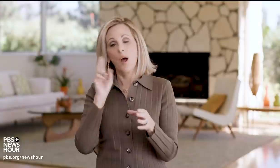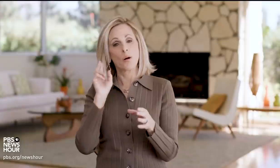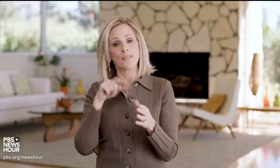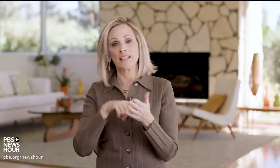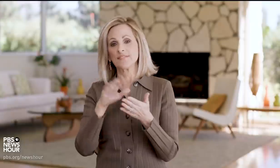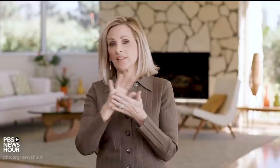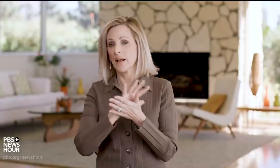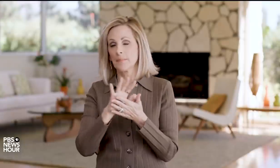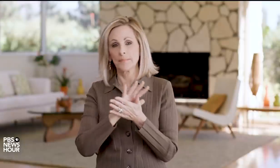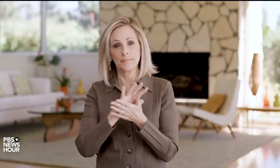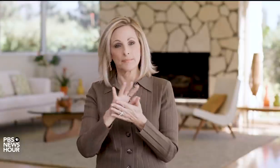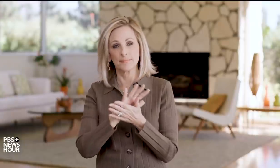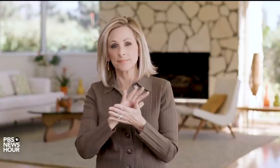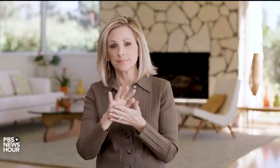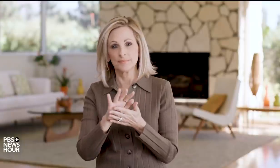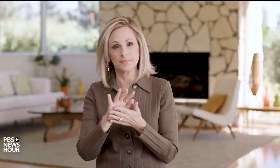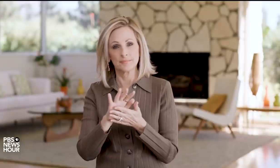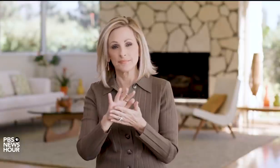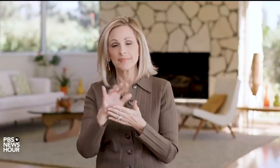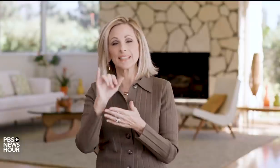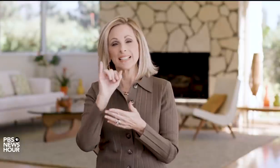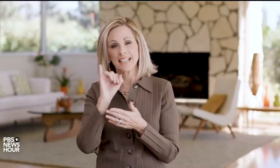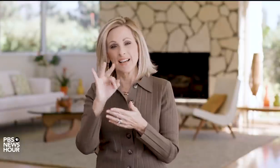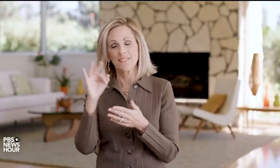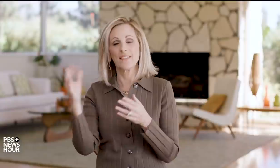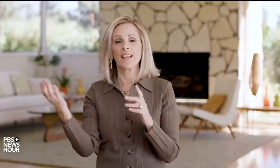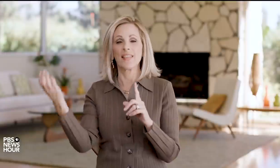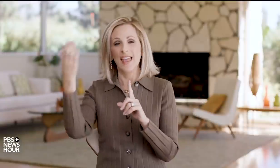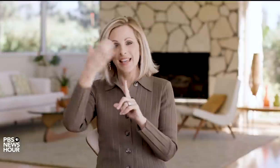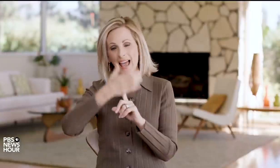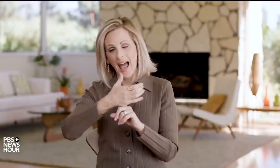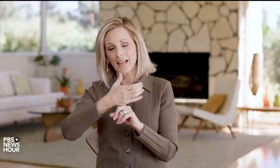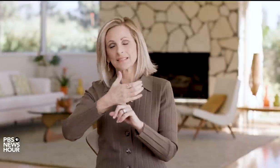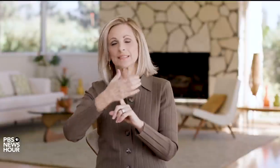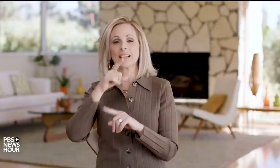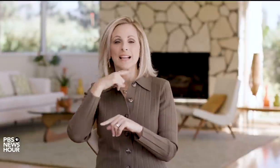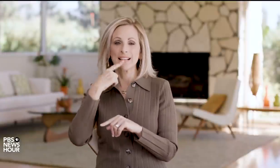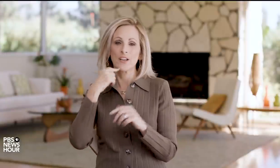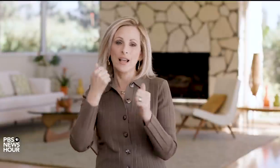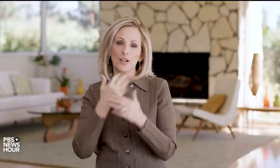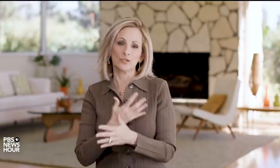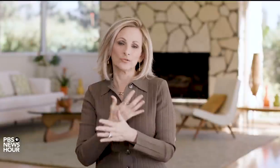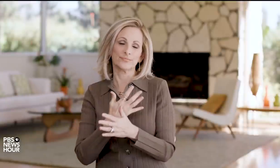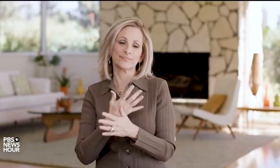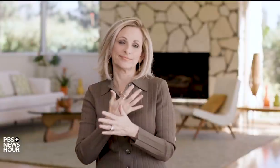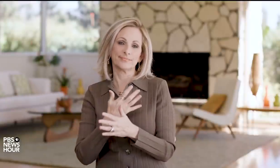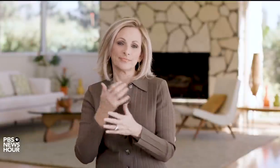And I said, I'm out. I'm out of the film. If you should have a hearing actor play deaf.